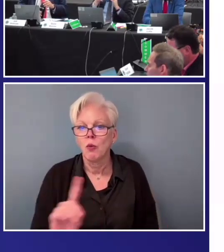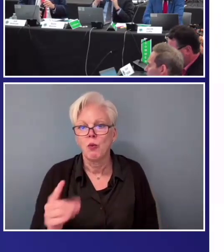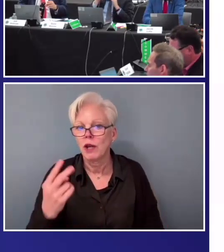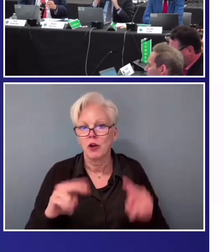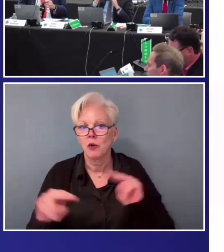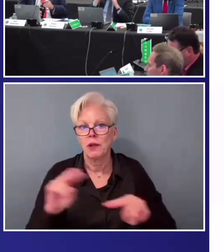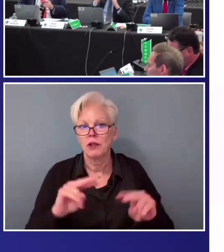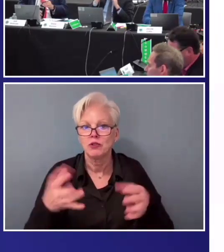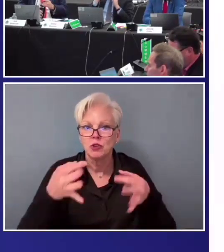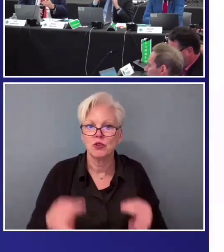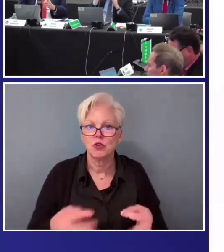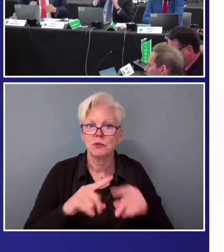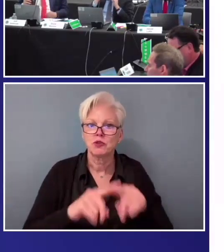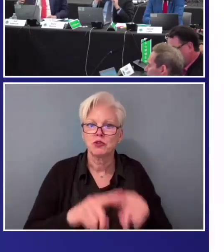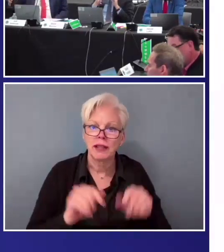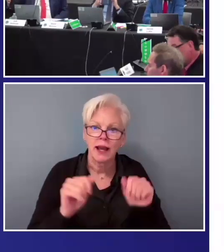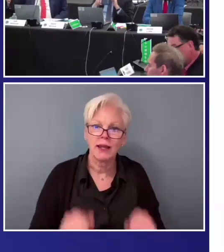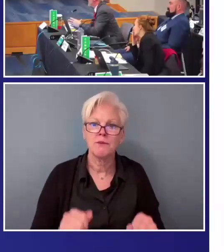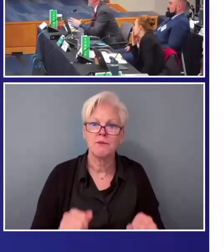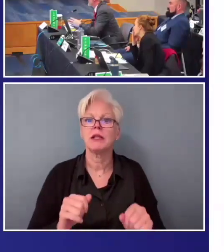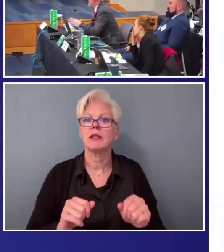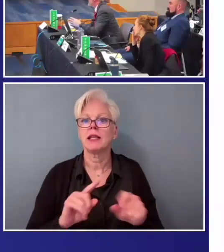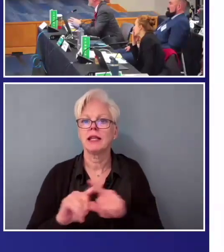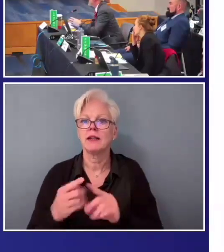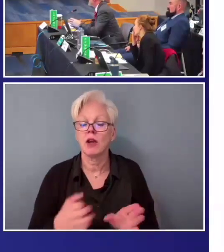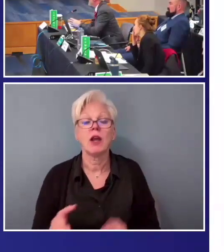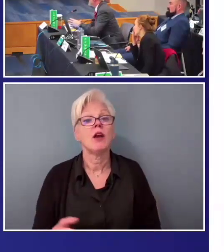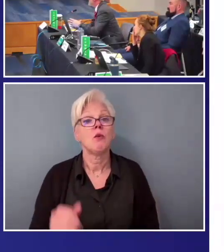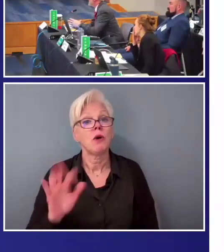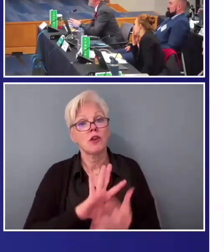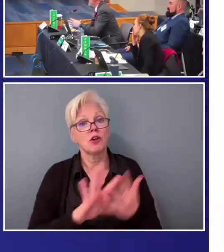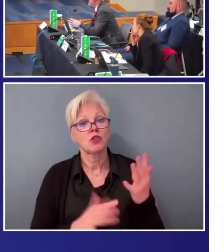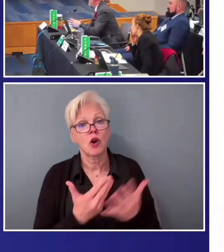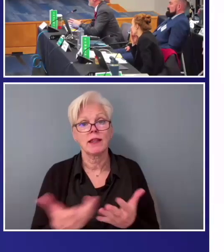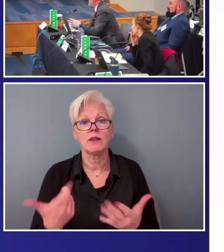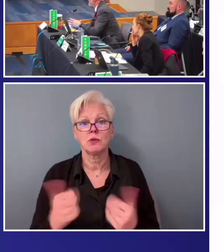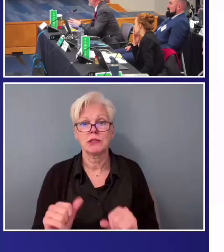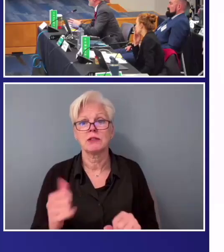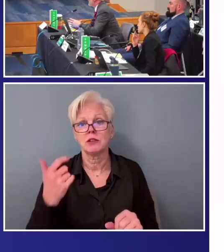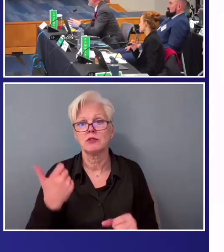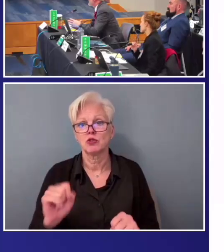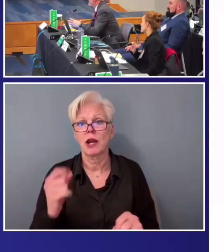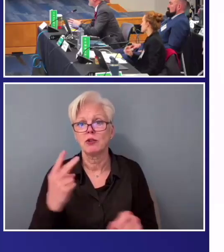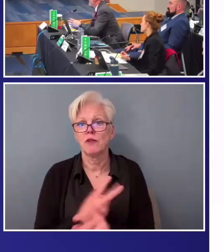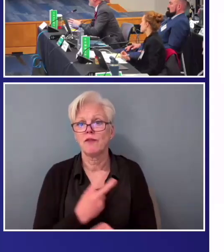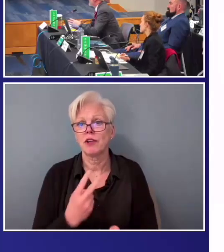determining reliability in various -- So those are all things that we're still trying to figure out because obviously